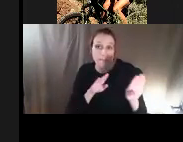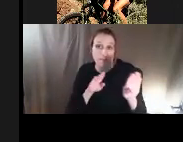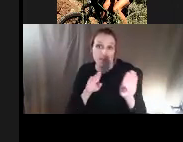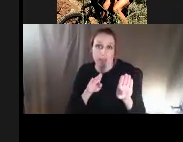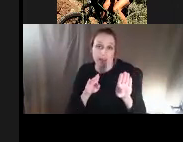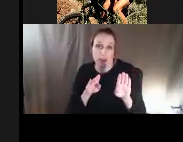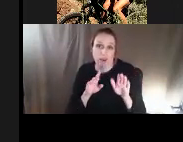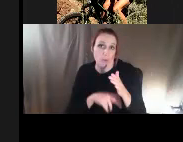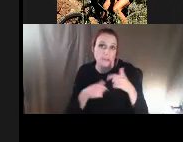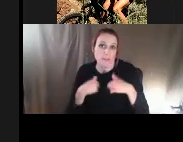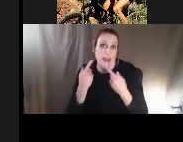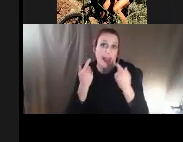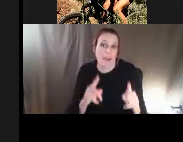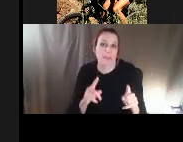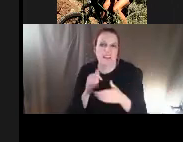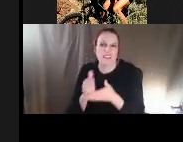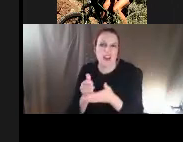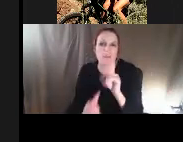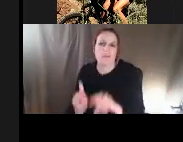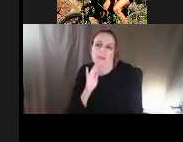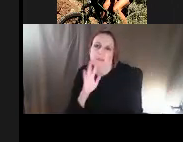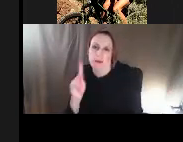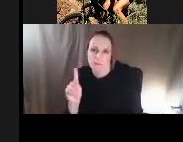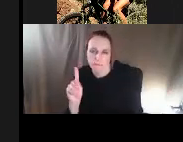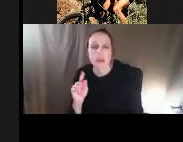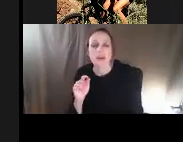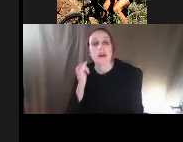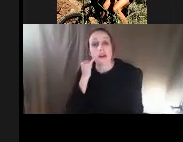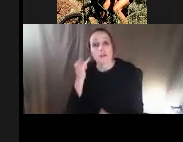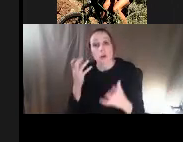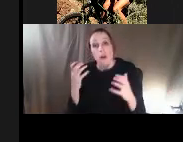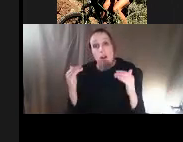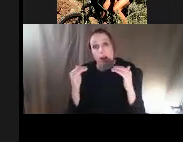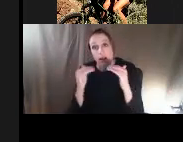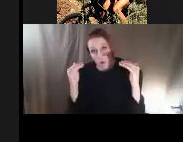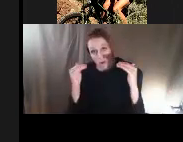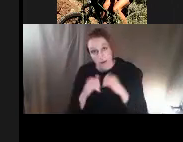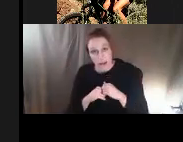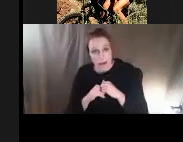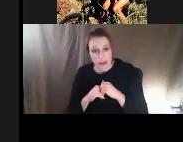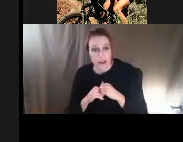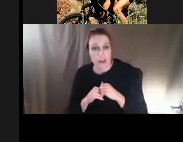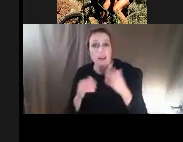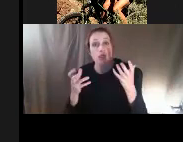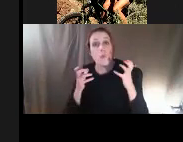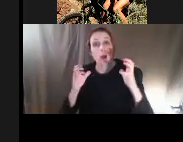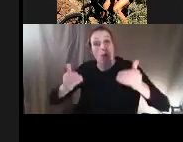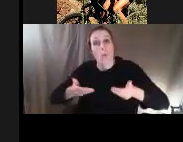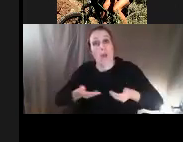that if we truly want equality and to really, truly welcome people into our agencies and have them